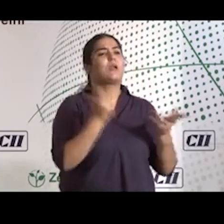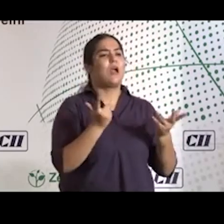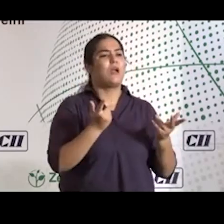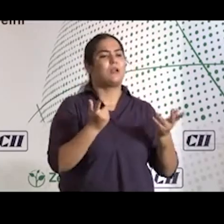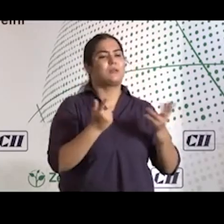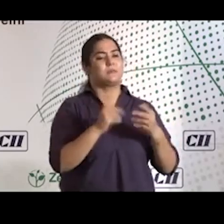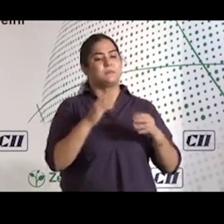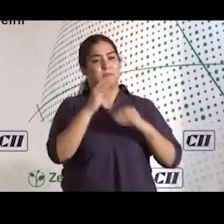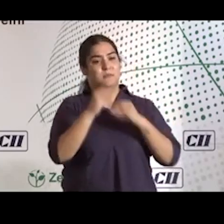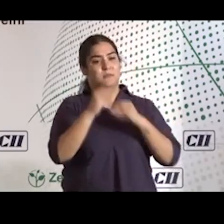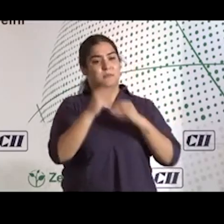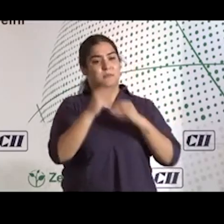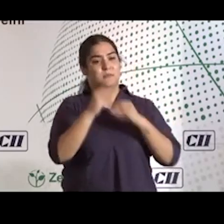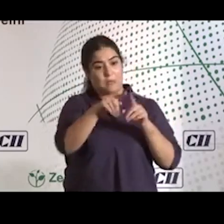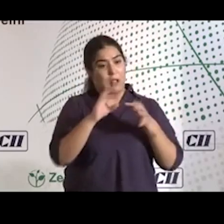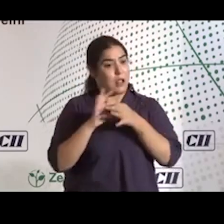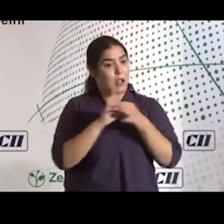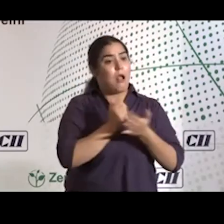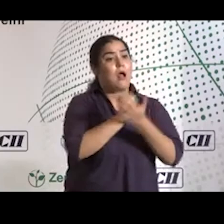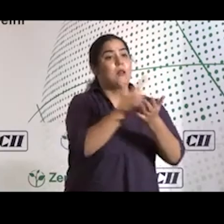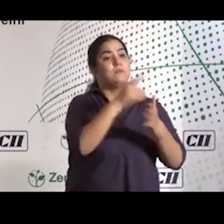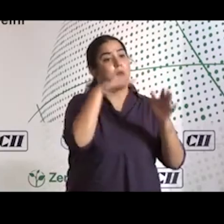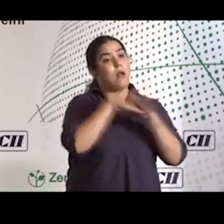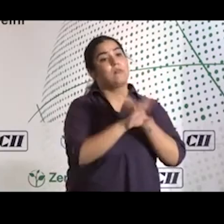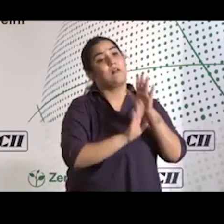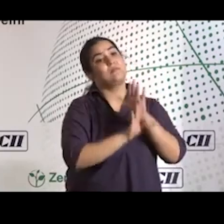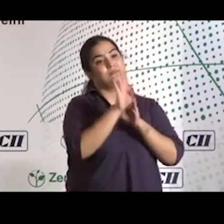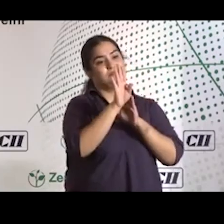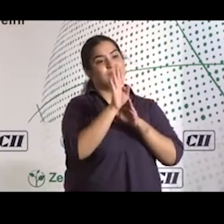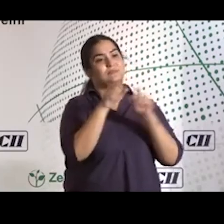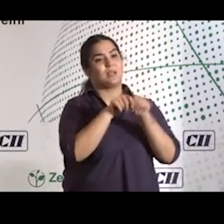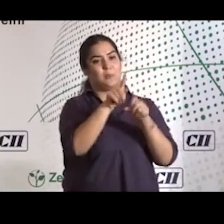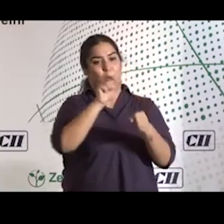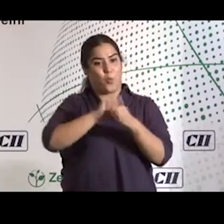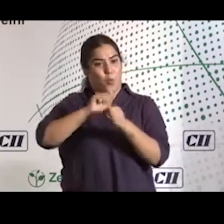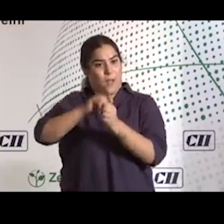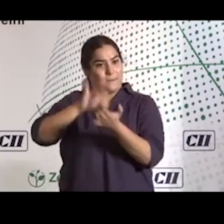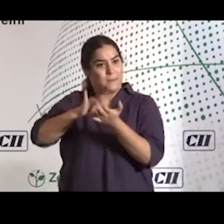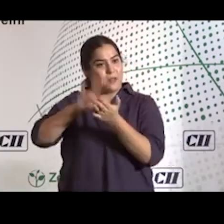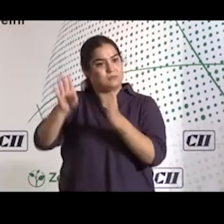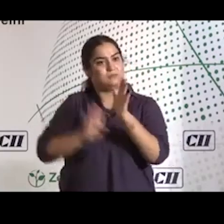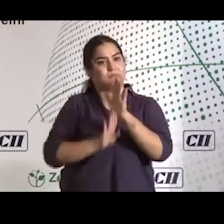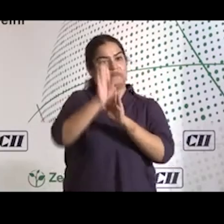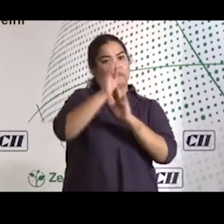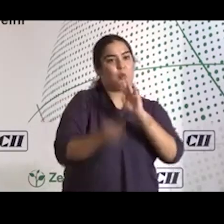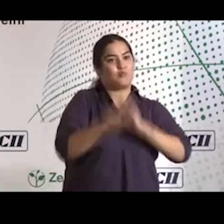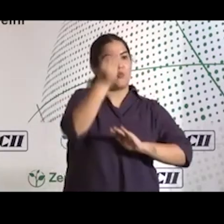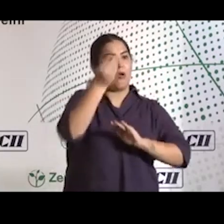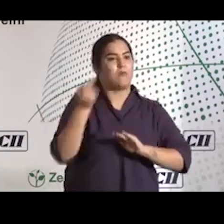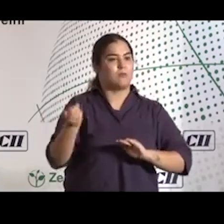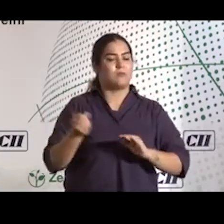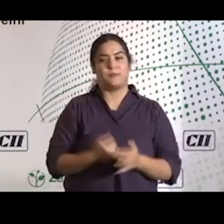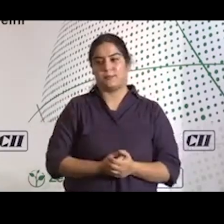the development of the work that you do?